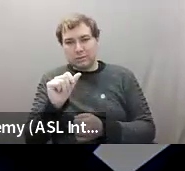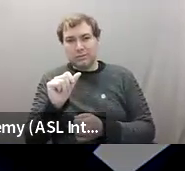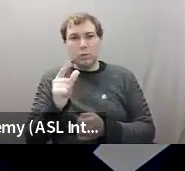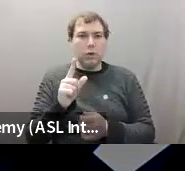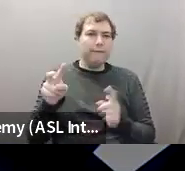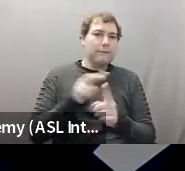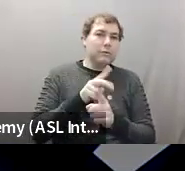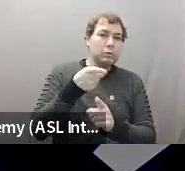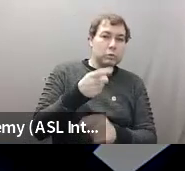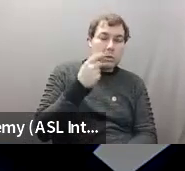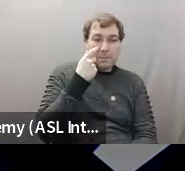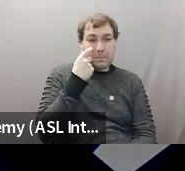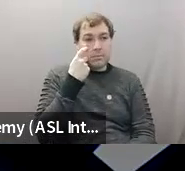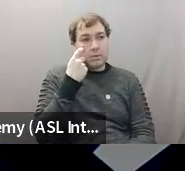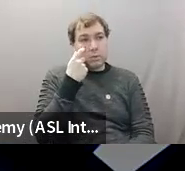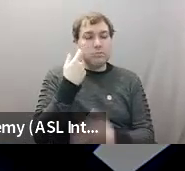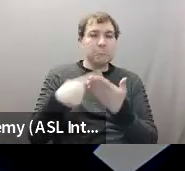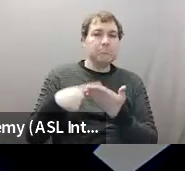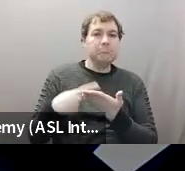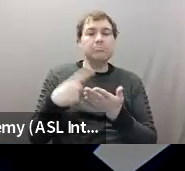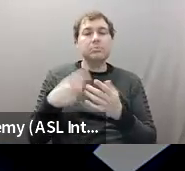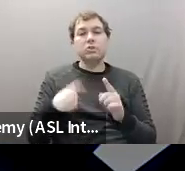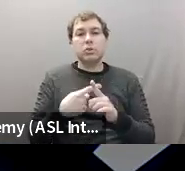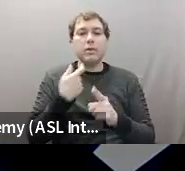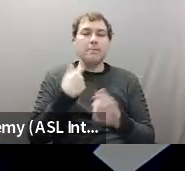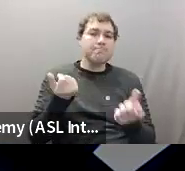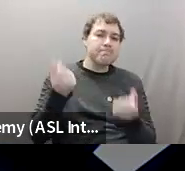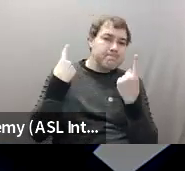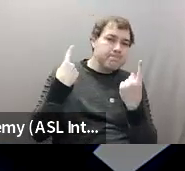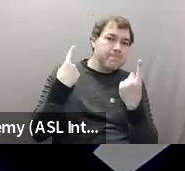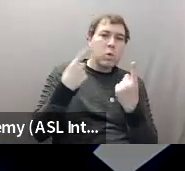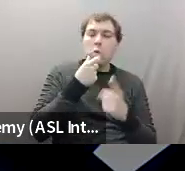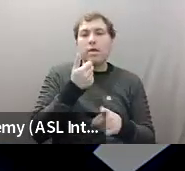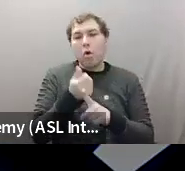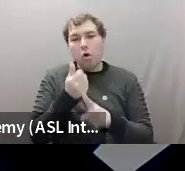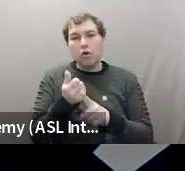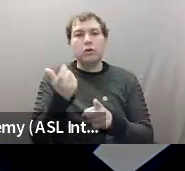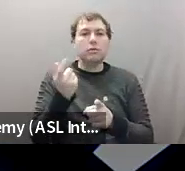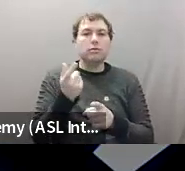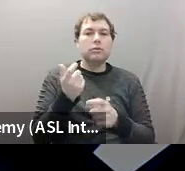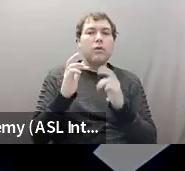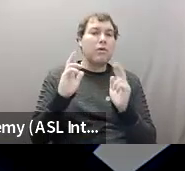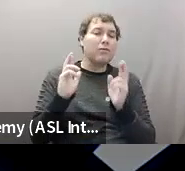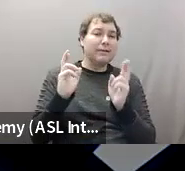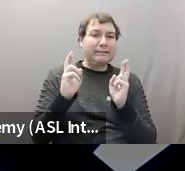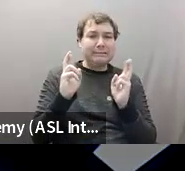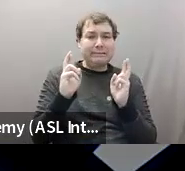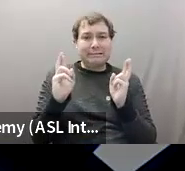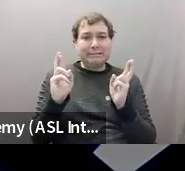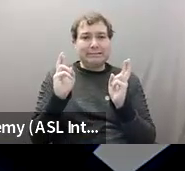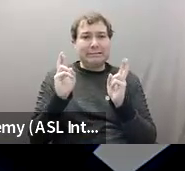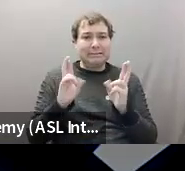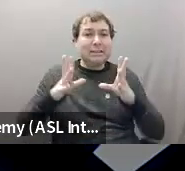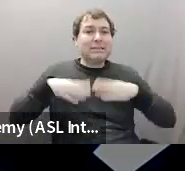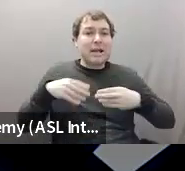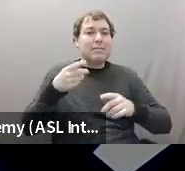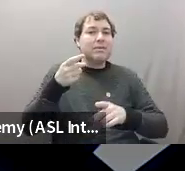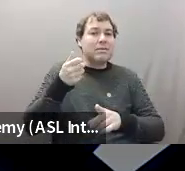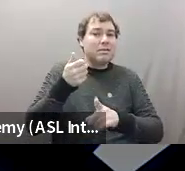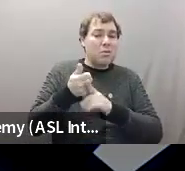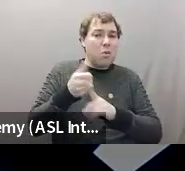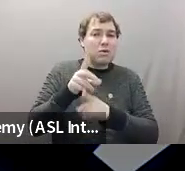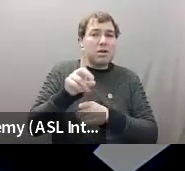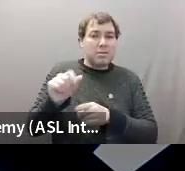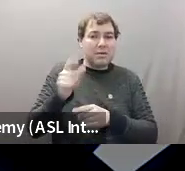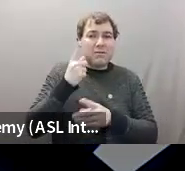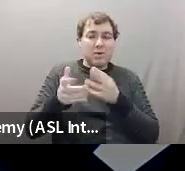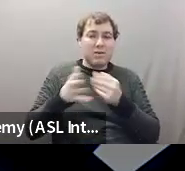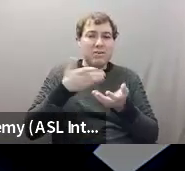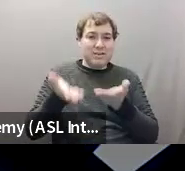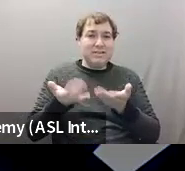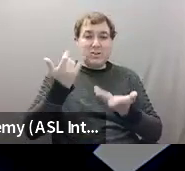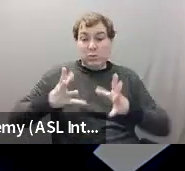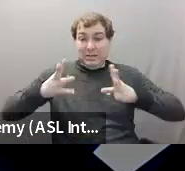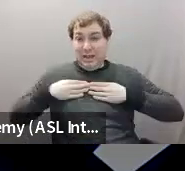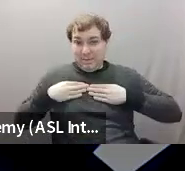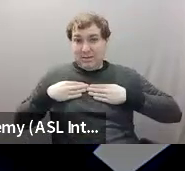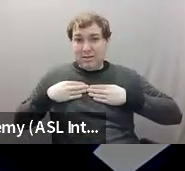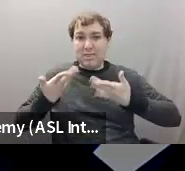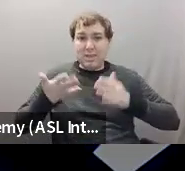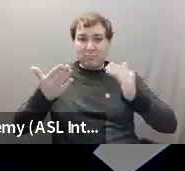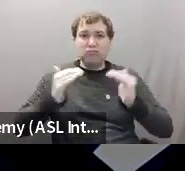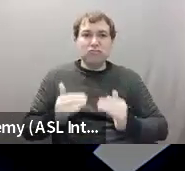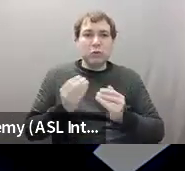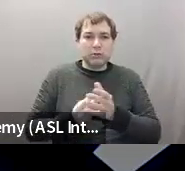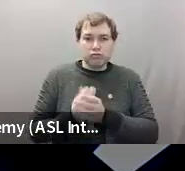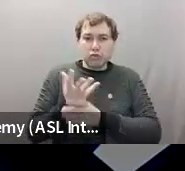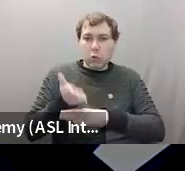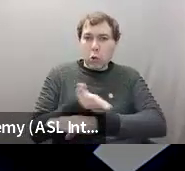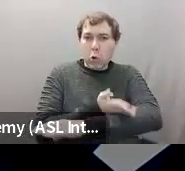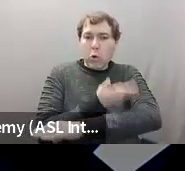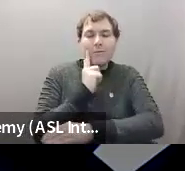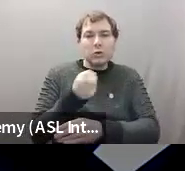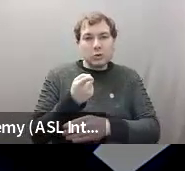Troy Bowser: And we talk about these things so that way they can get understanding of who they are, and hopefully be able to accept that disability for what it is. And once you accept your disability, then you know, things can start growing for you and doors can start opening up for you.